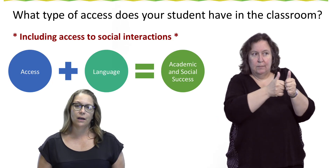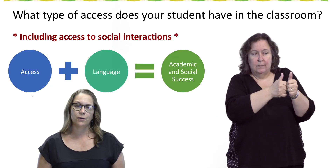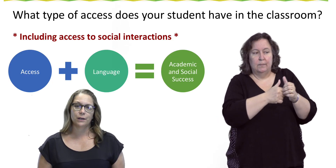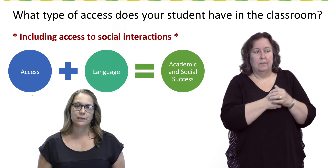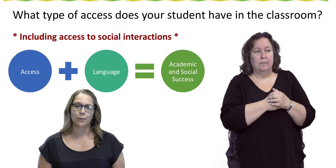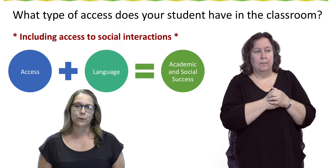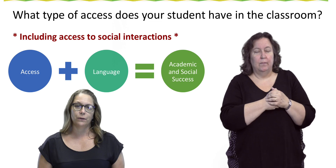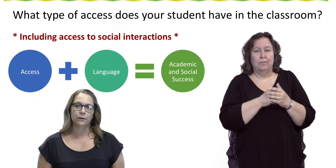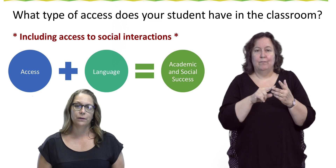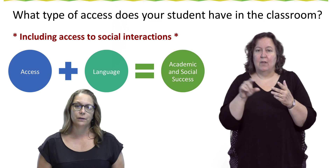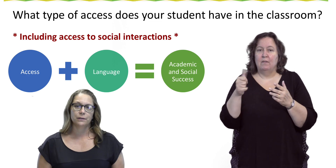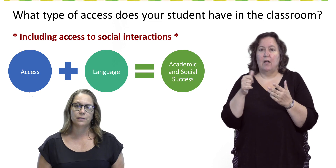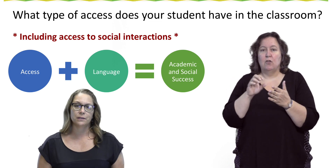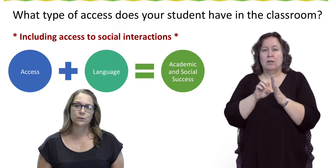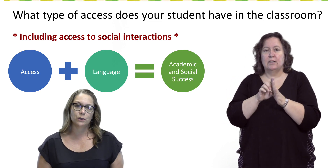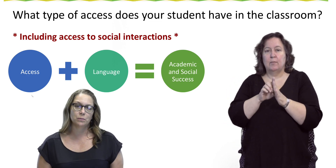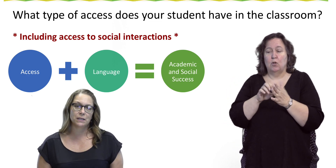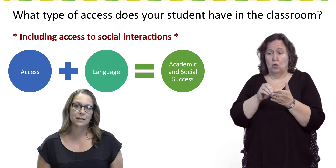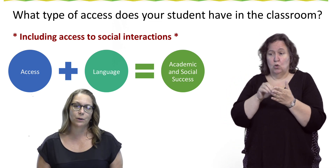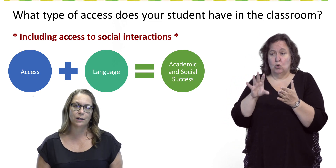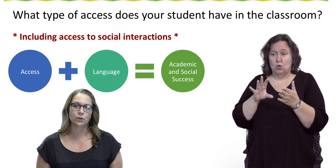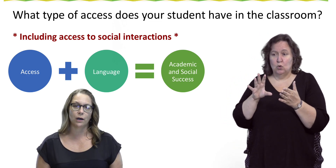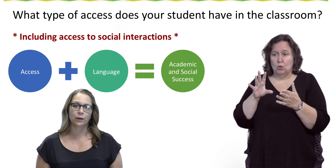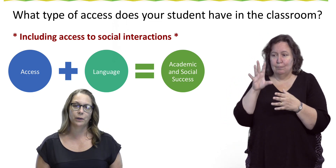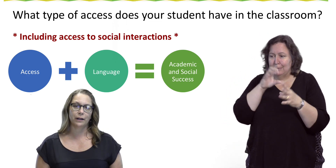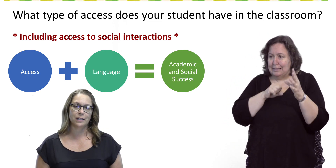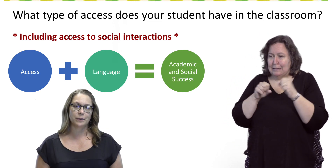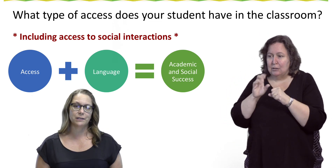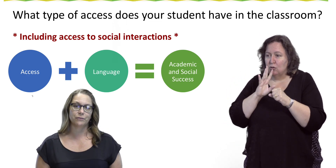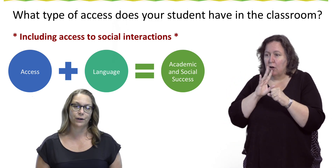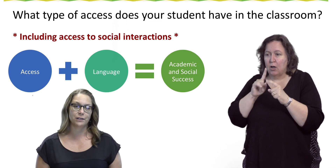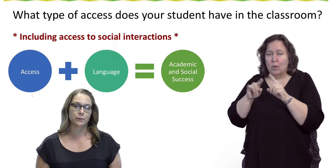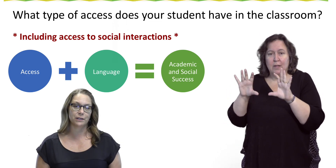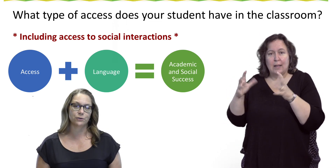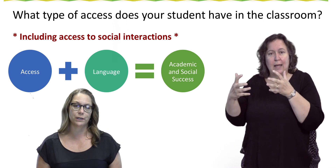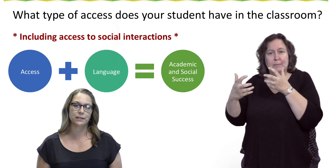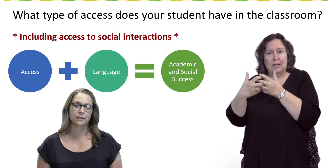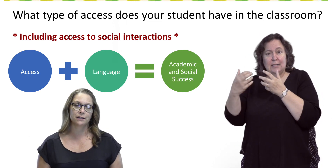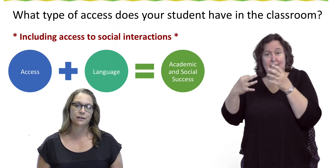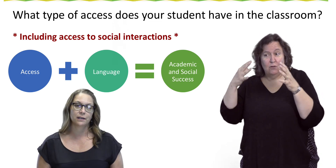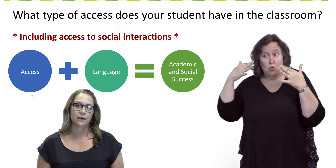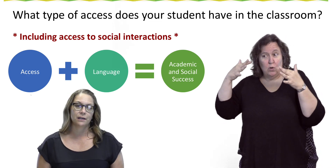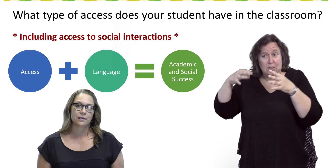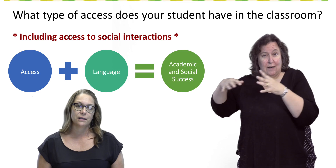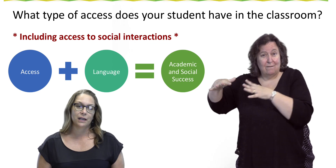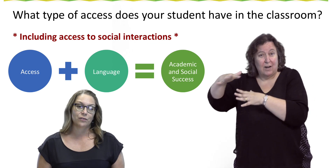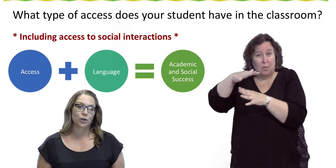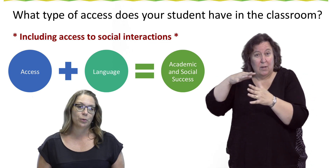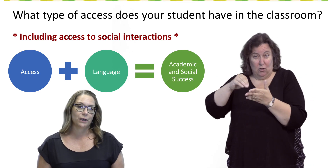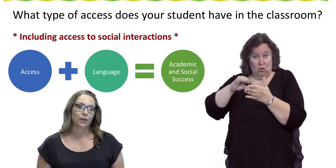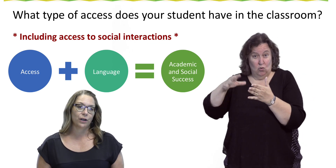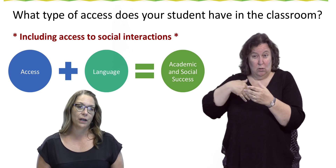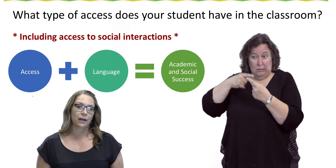In another example, does the student miss out on talking with classmates and friends when it’s noisy? Do they have trouble hearing and interacting